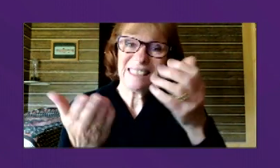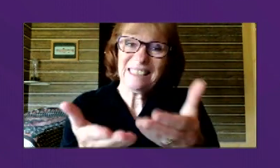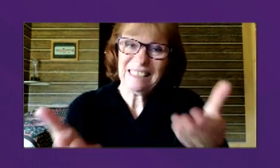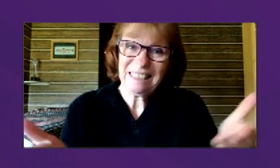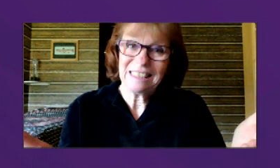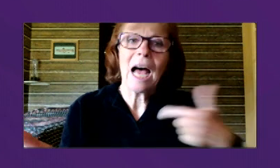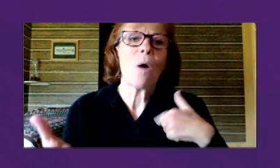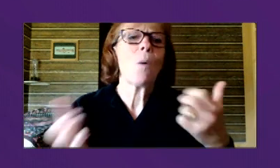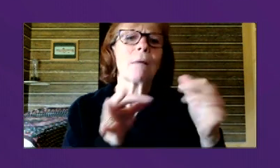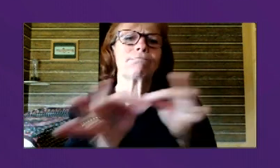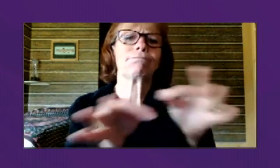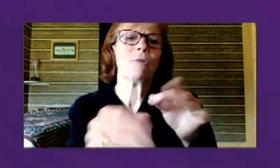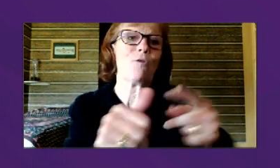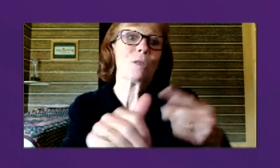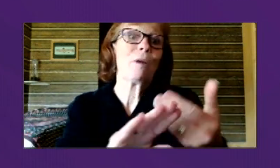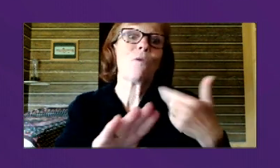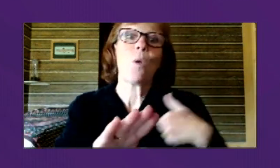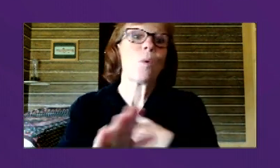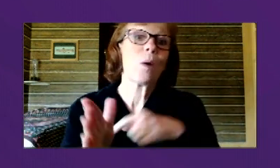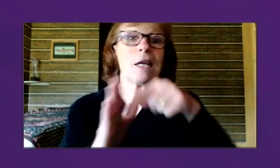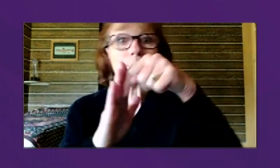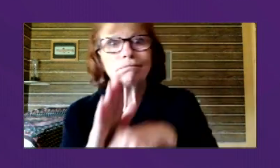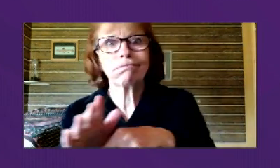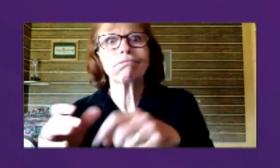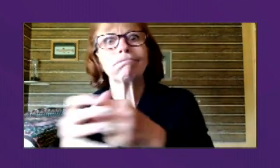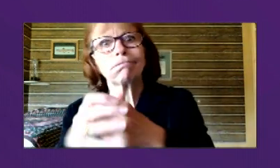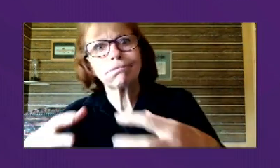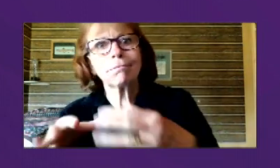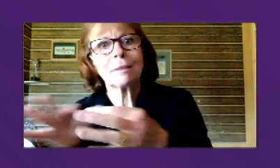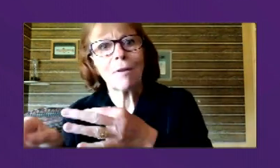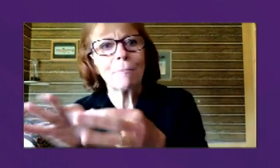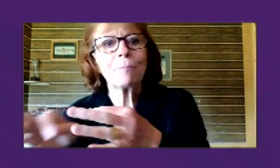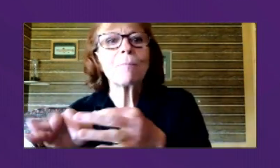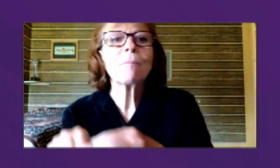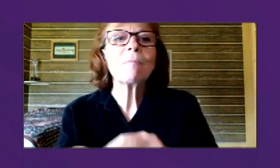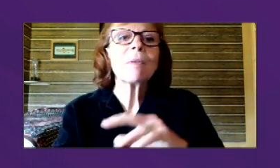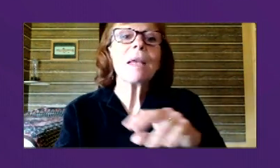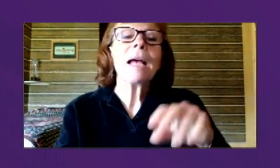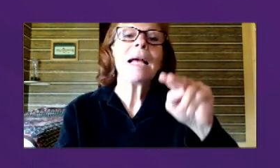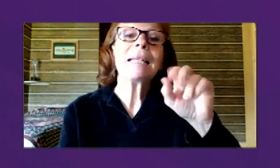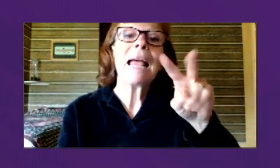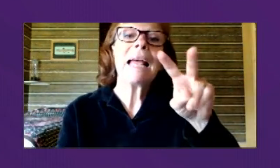First, Native Knowledge 360, which is a website that was developed in 2018 that was made in